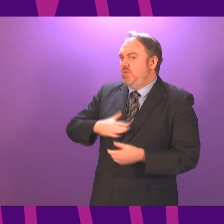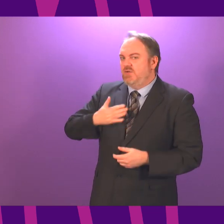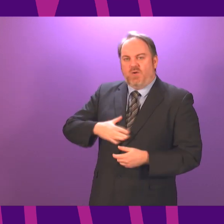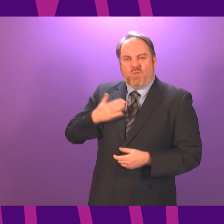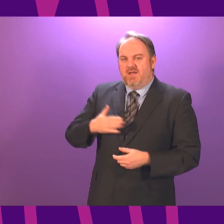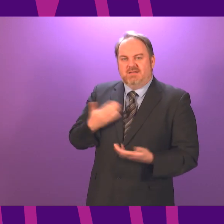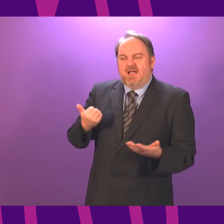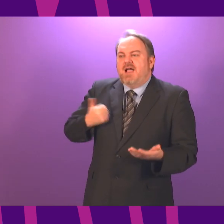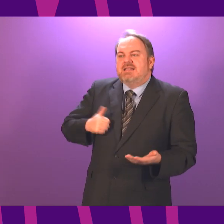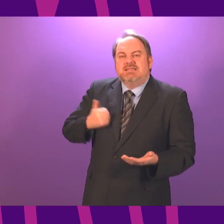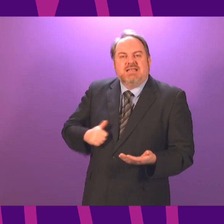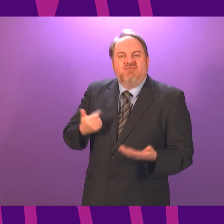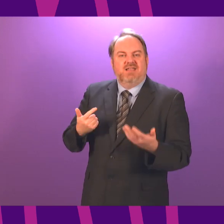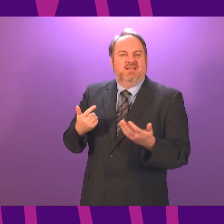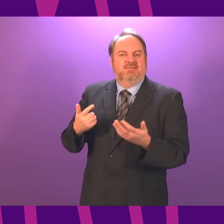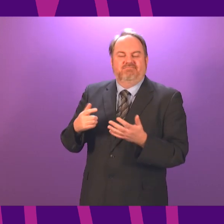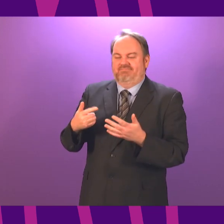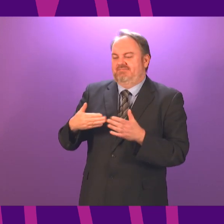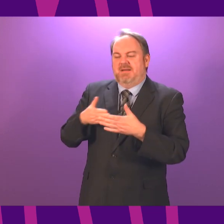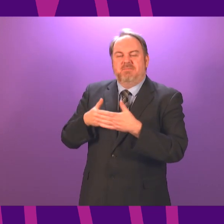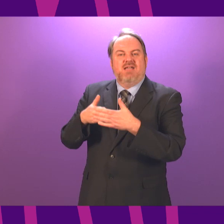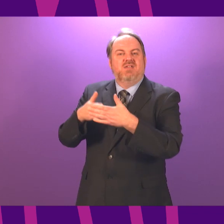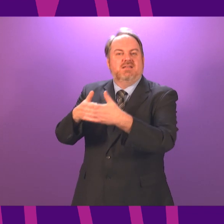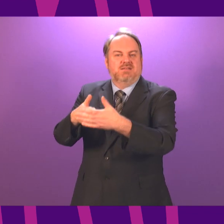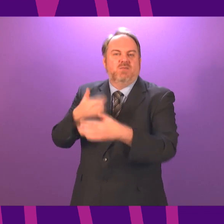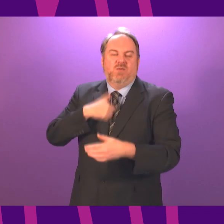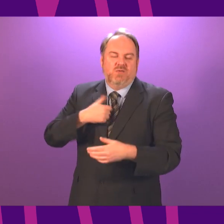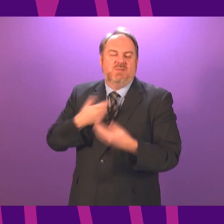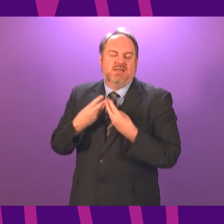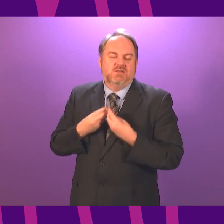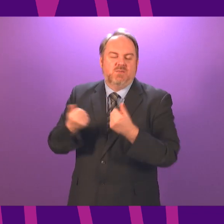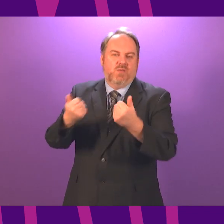and red tape should always be removed. As I said, NHS Greater Glasgow and Clyde is a good example of